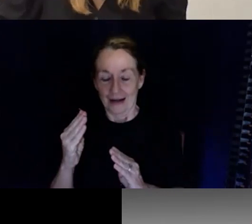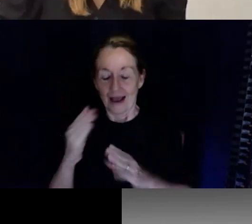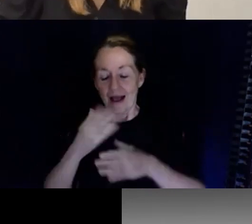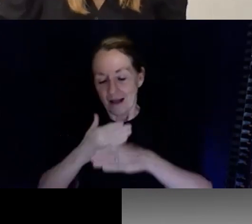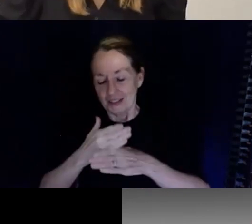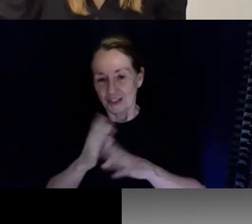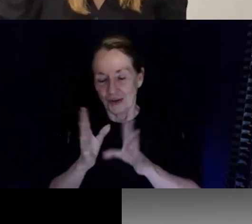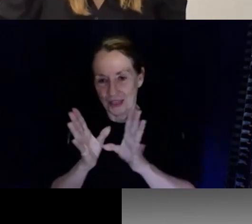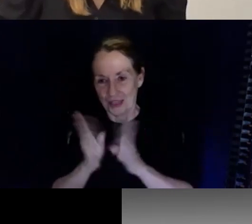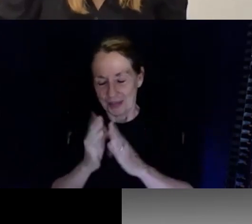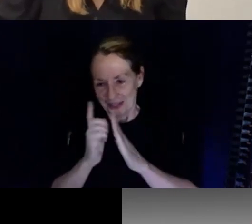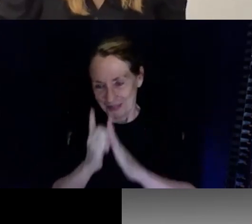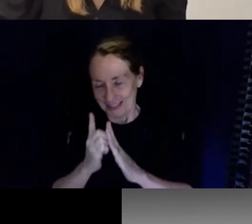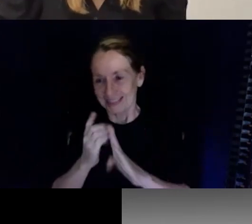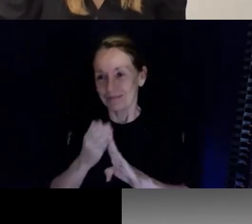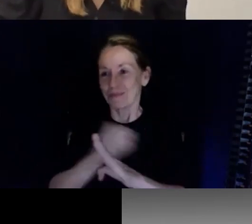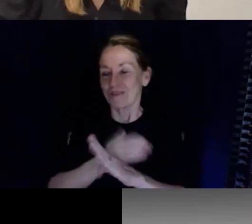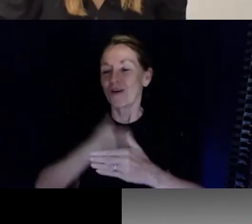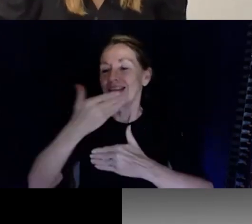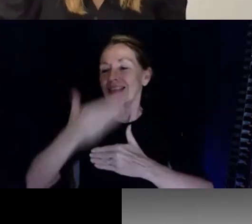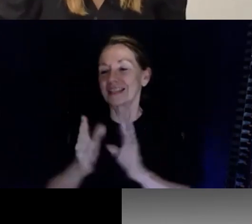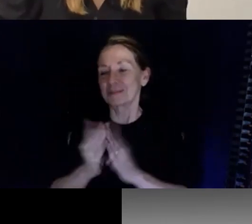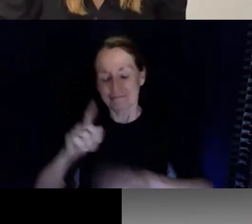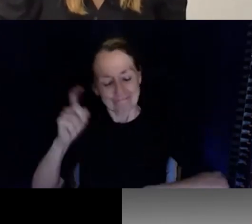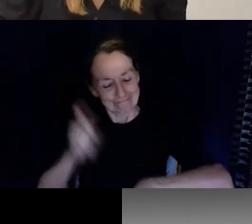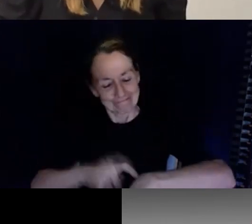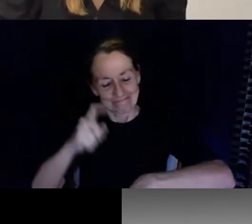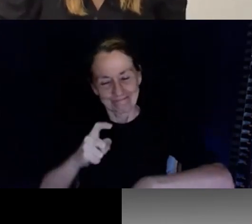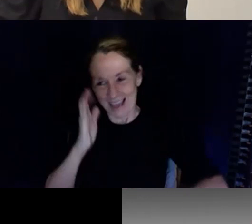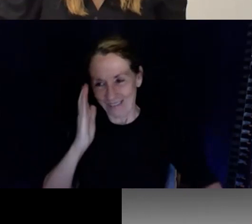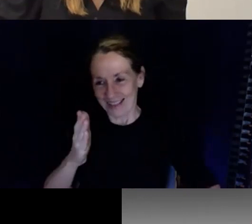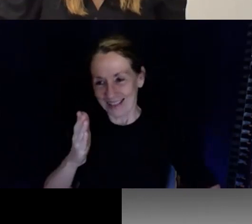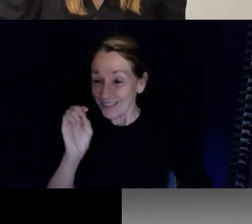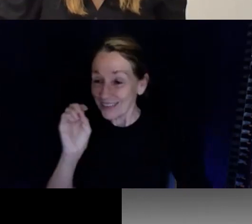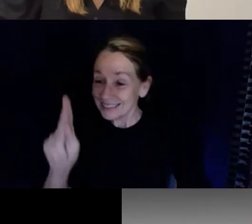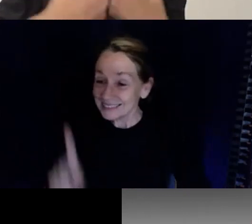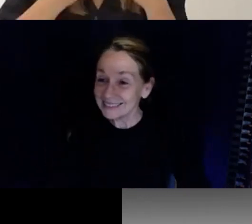UNTIL THEN, I WILL KEEP IN TOUCH VIA E-MAIL FOR THE NEXT MEETING UPDATES.